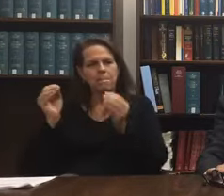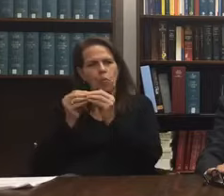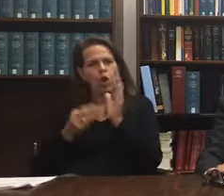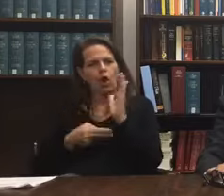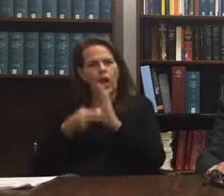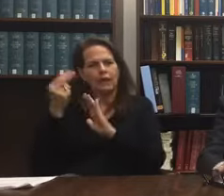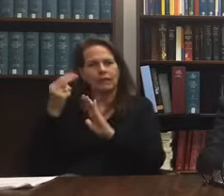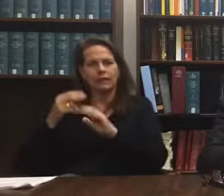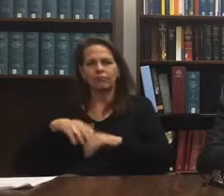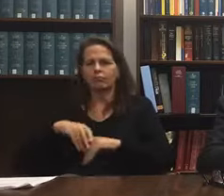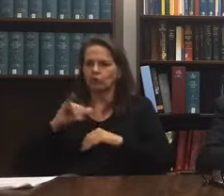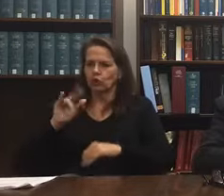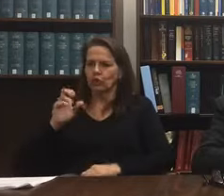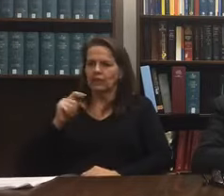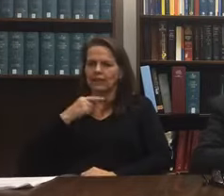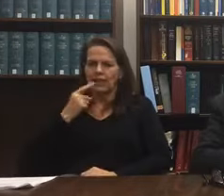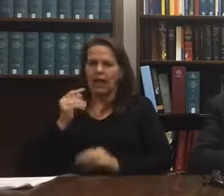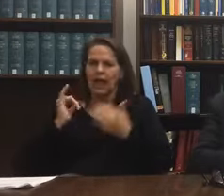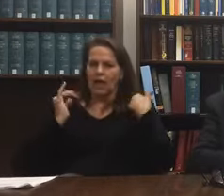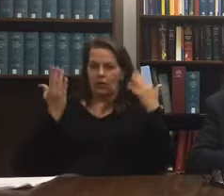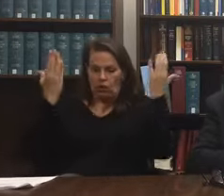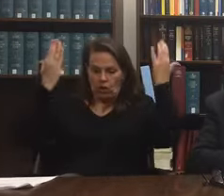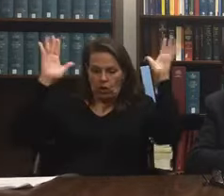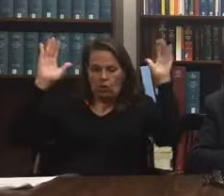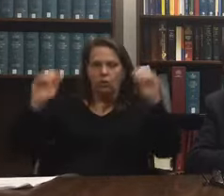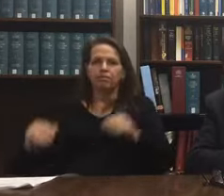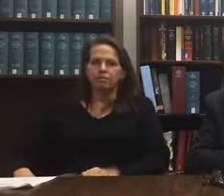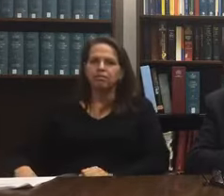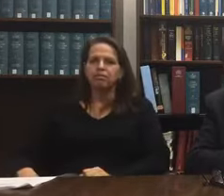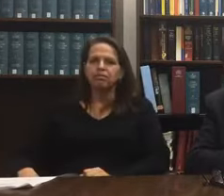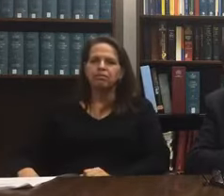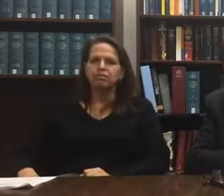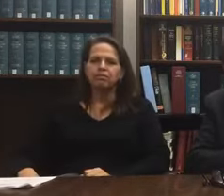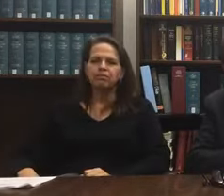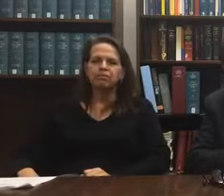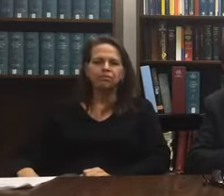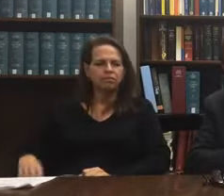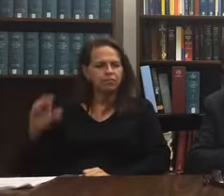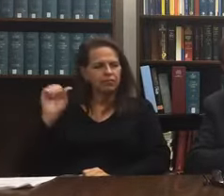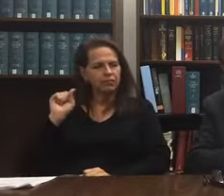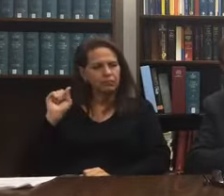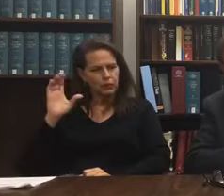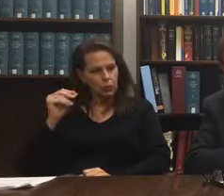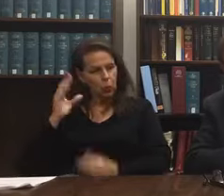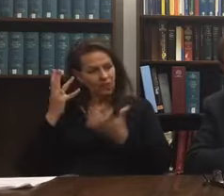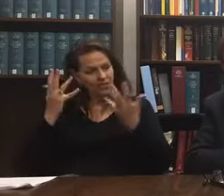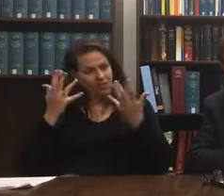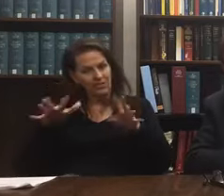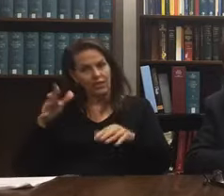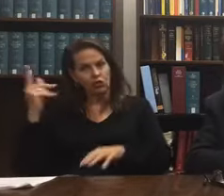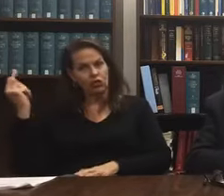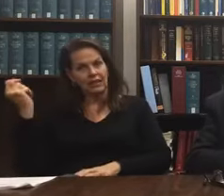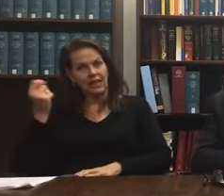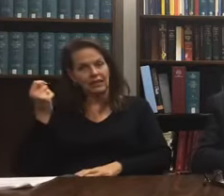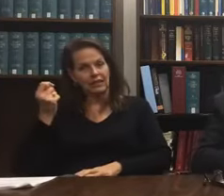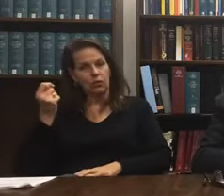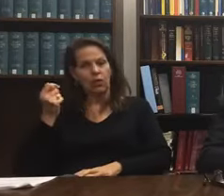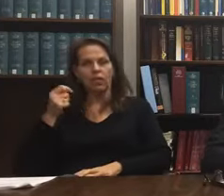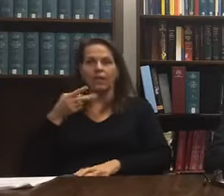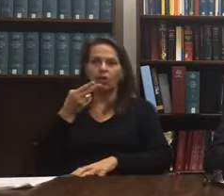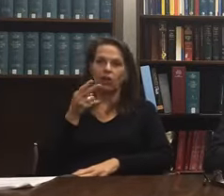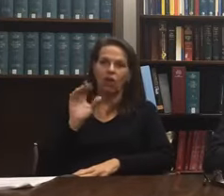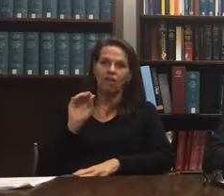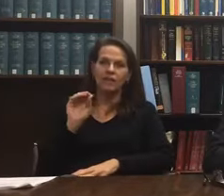say you don't know so when you're done testifying the hearing officer if if